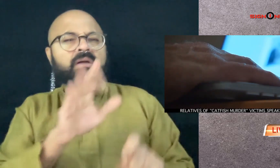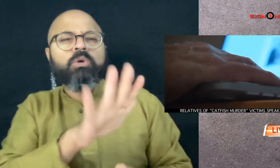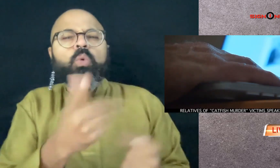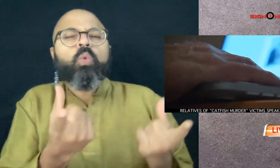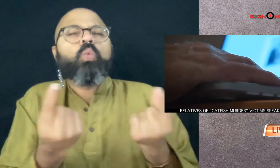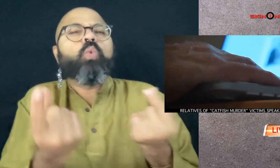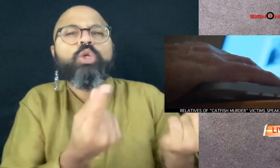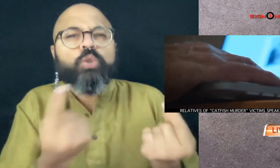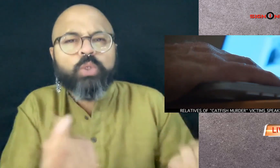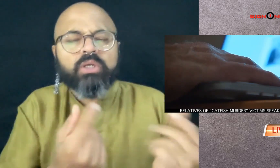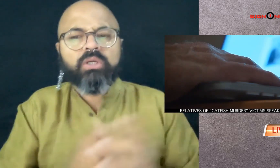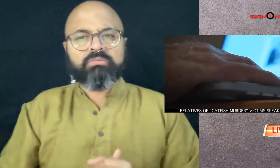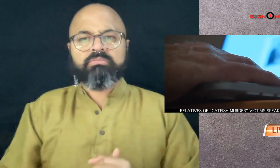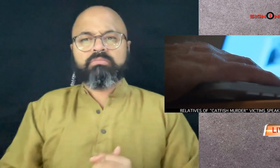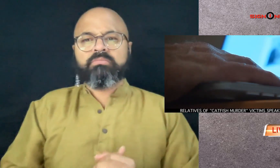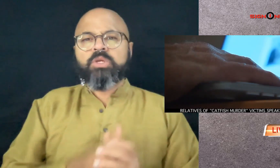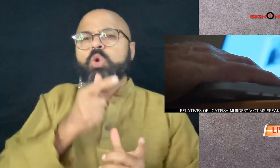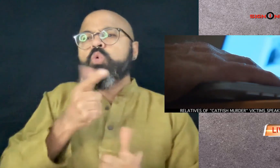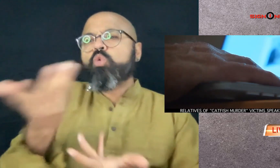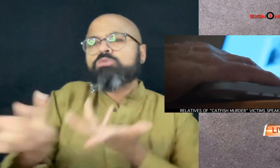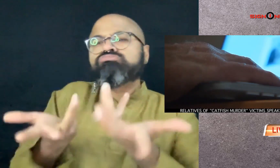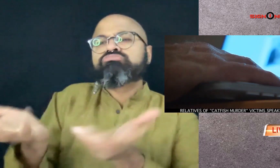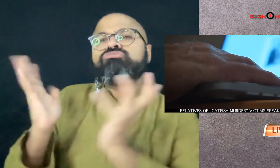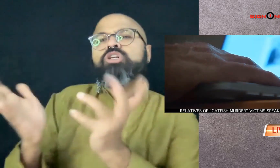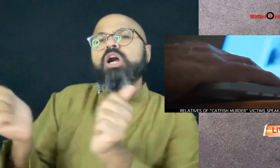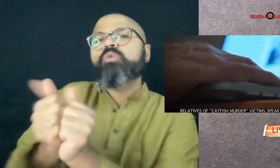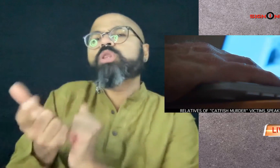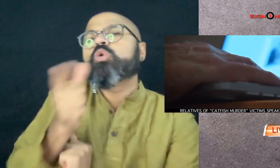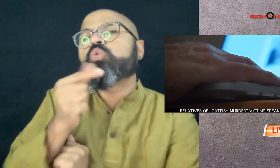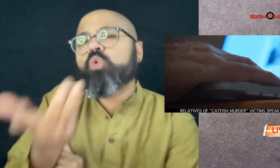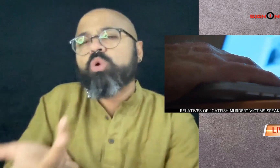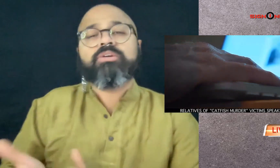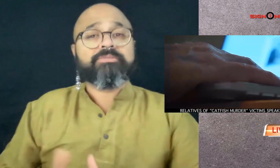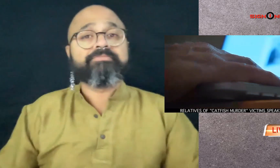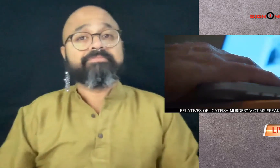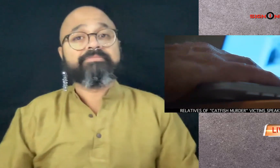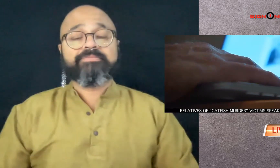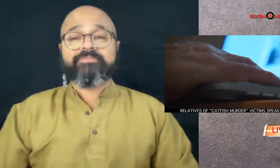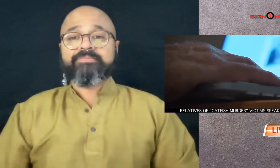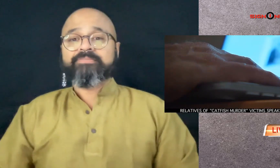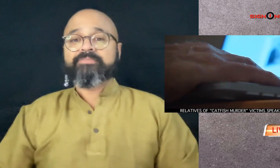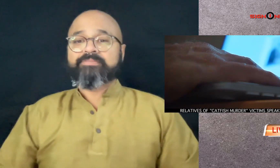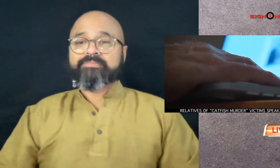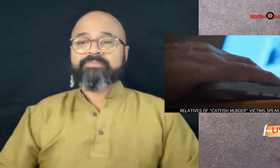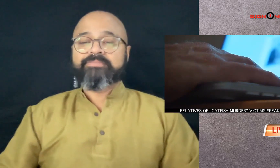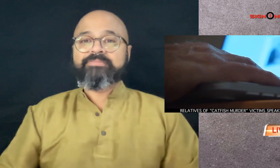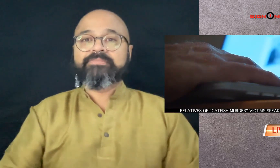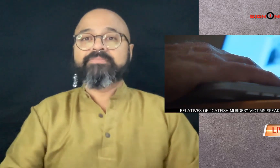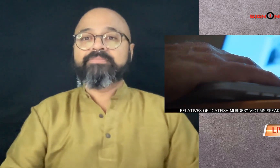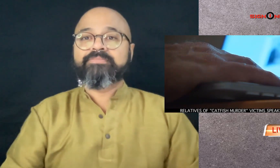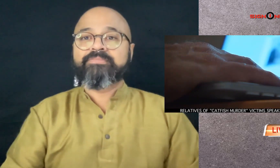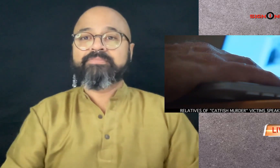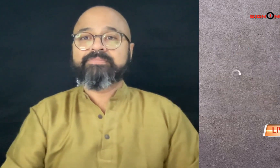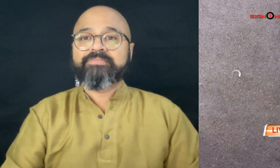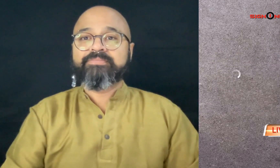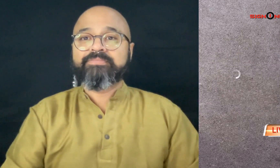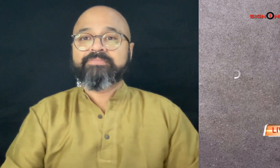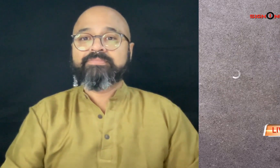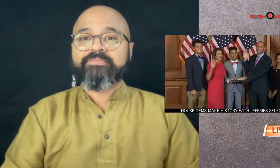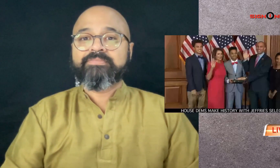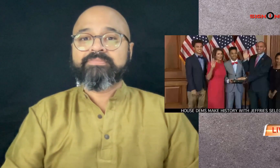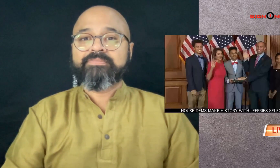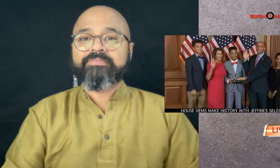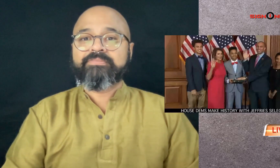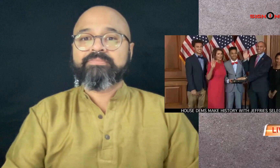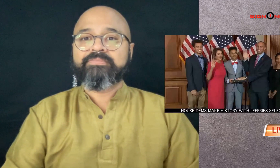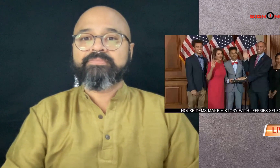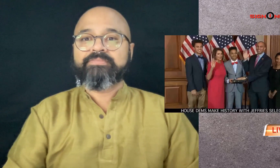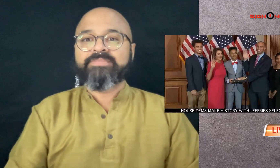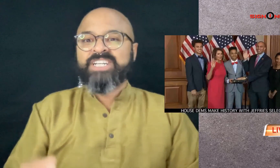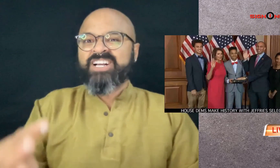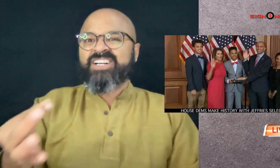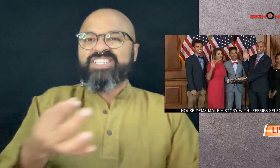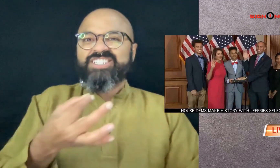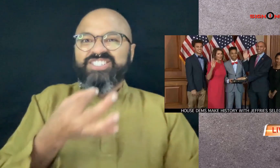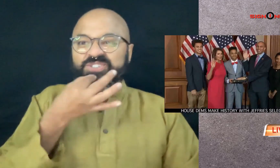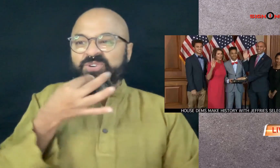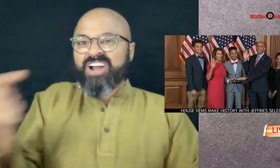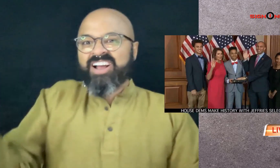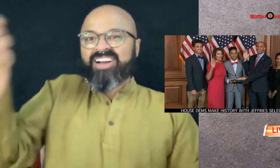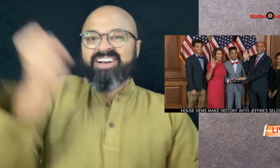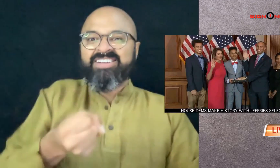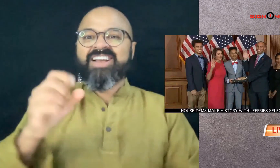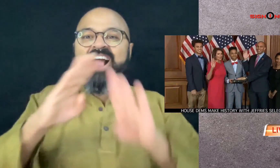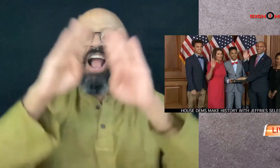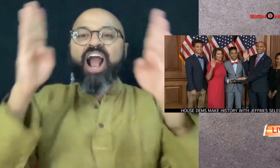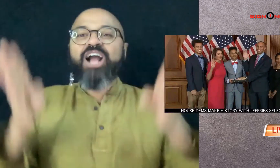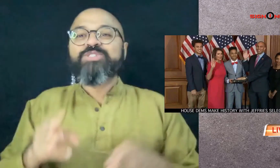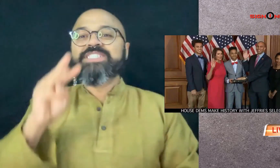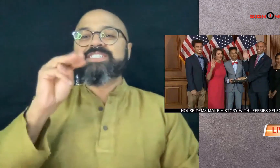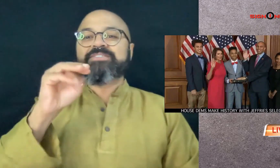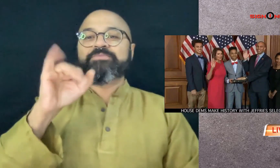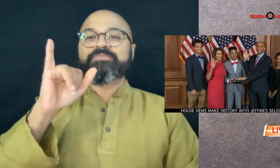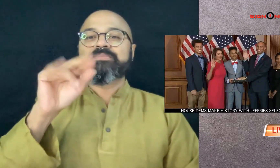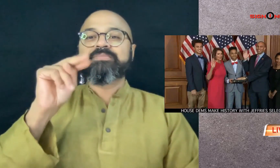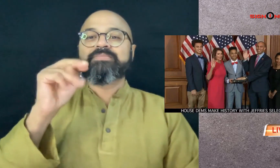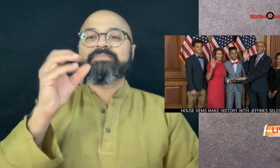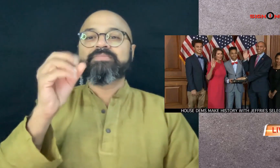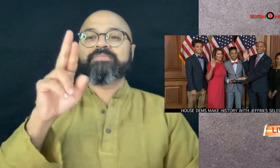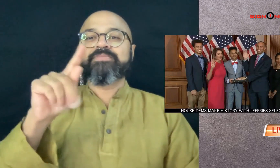what they're doing and who they're talking to